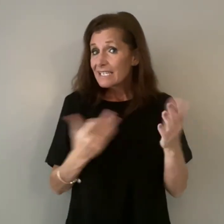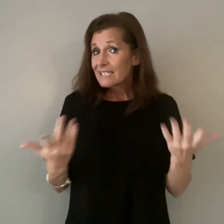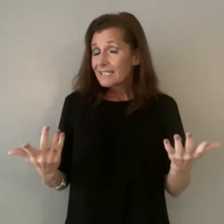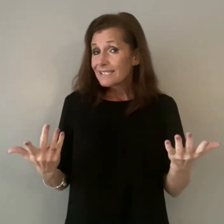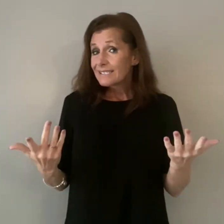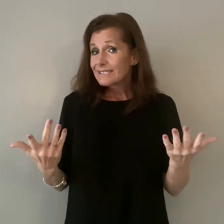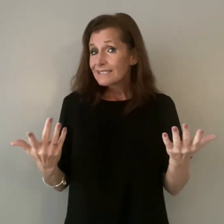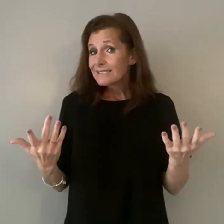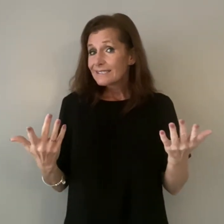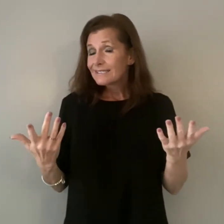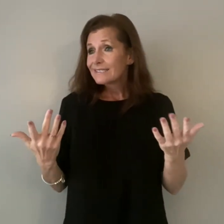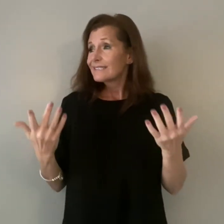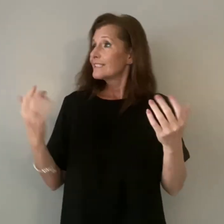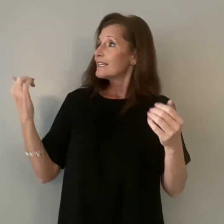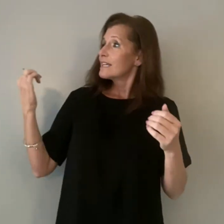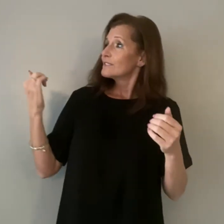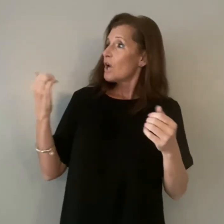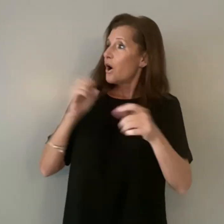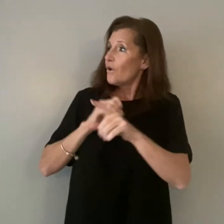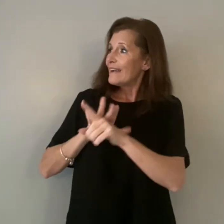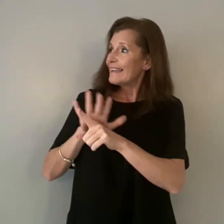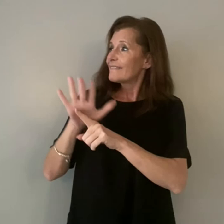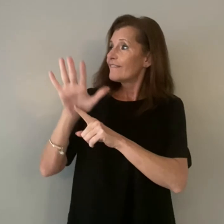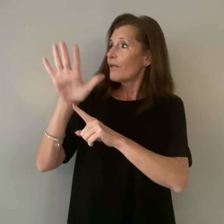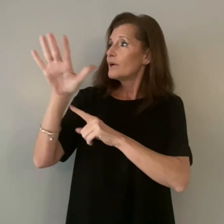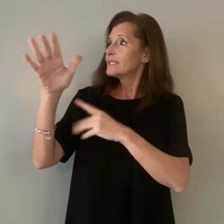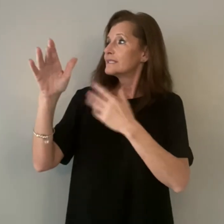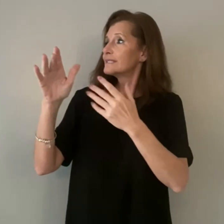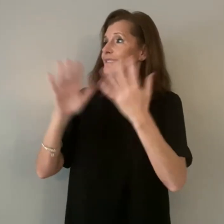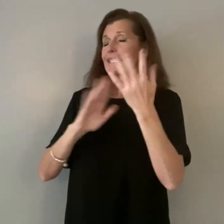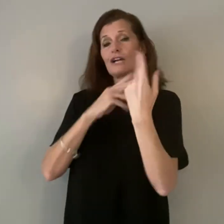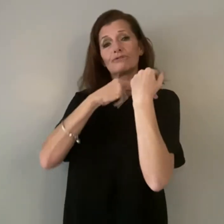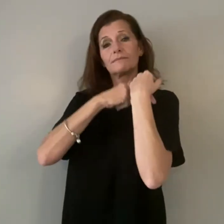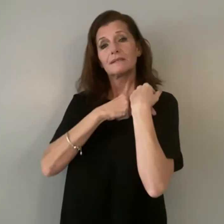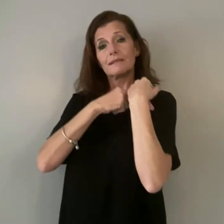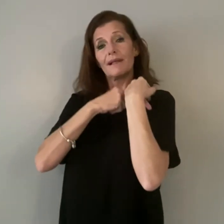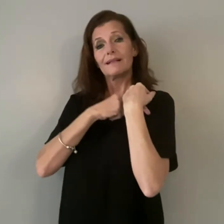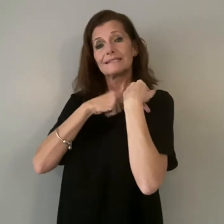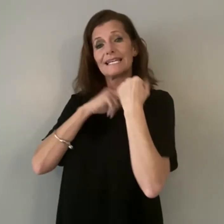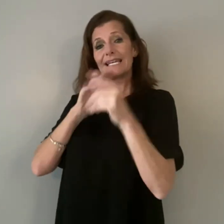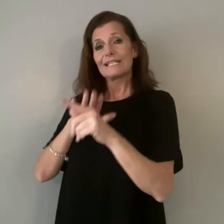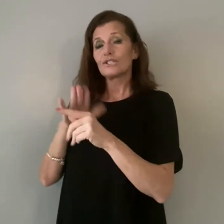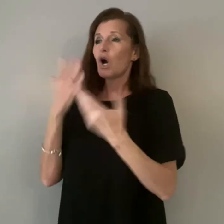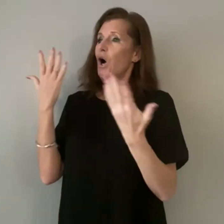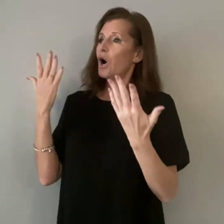or is it like an arc of influence I guess and responsibility on that board that